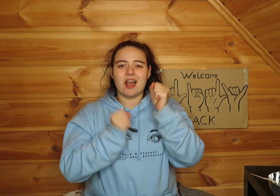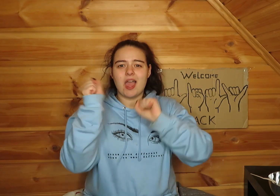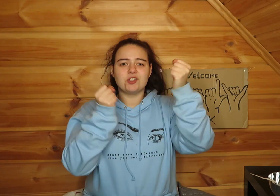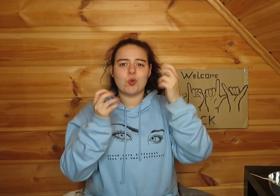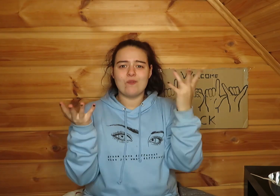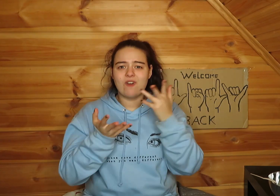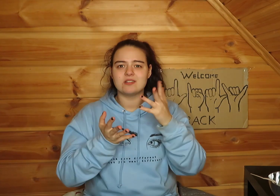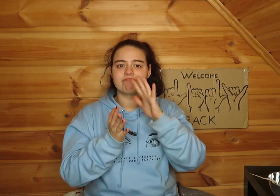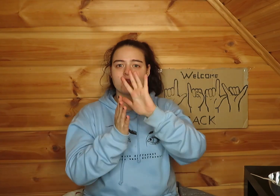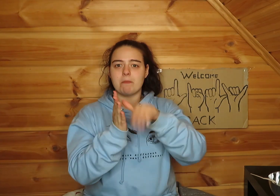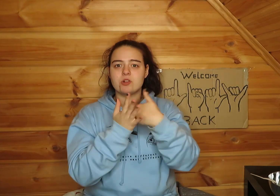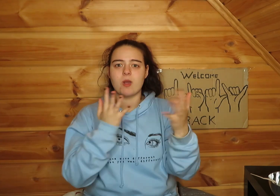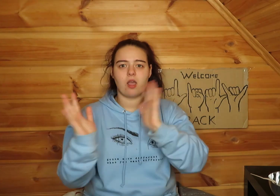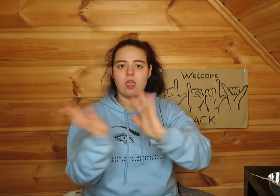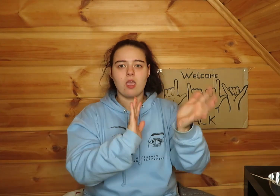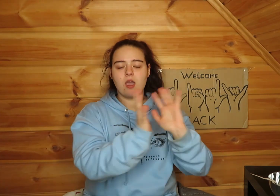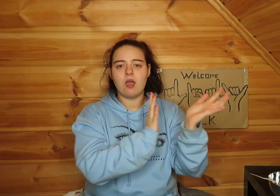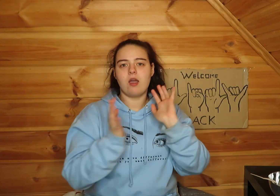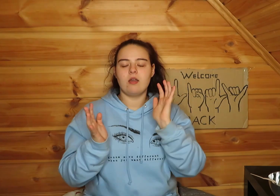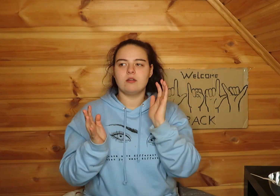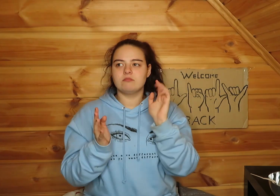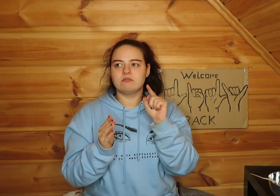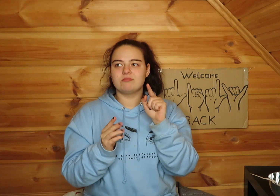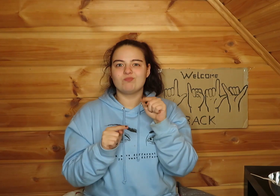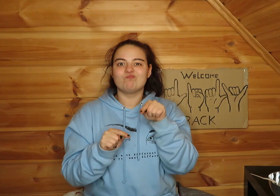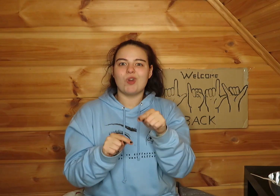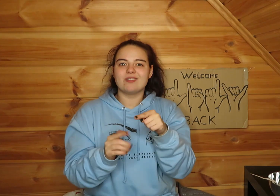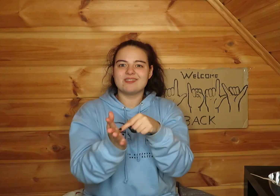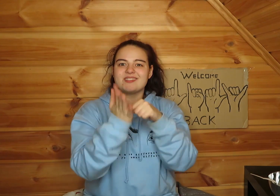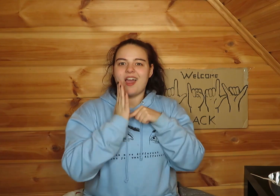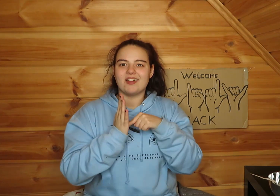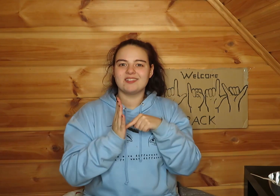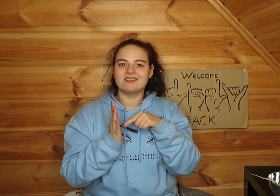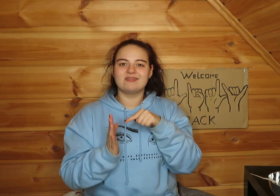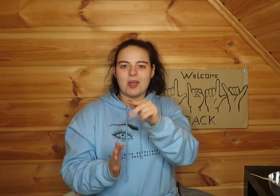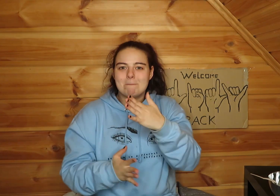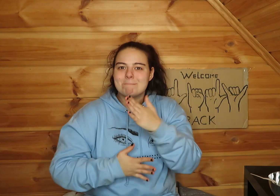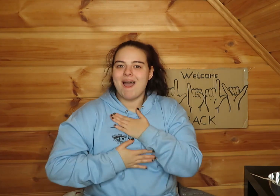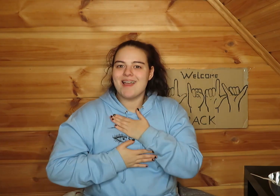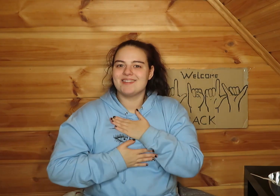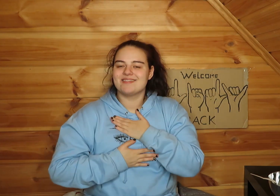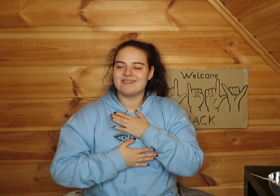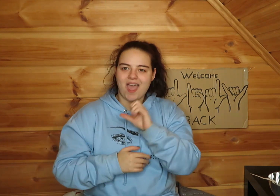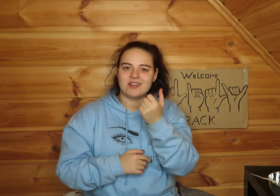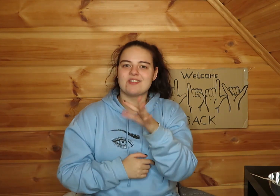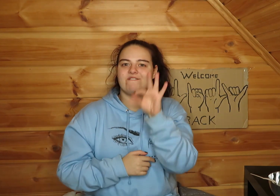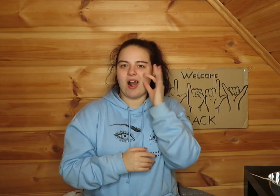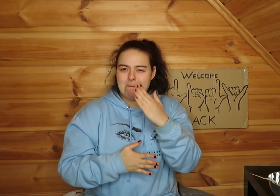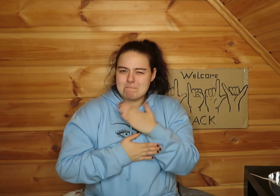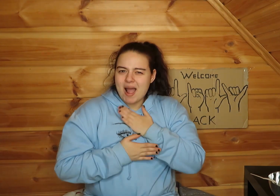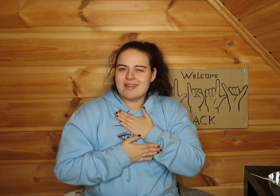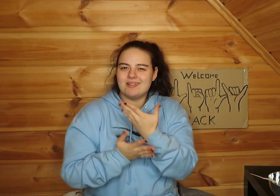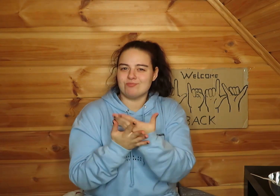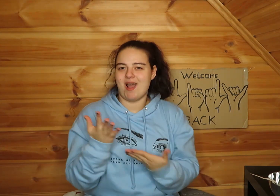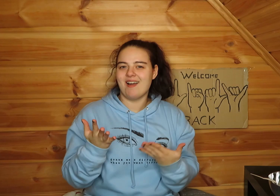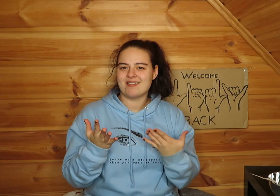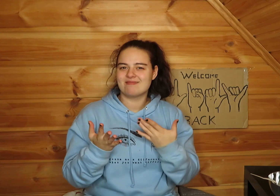that my first reaction, my first choice was/is sign language now.